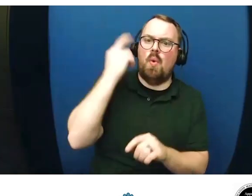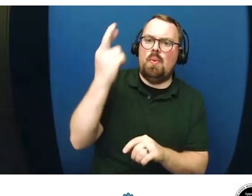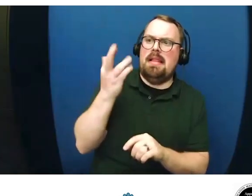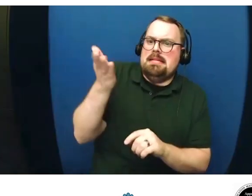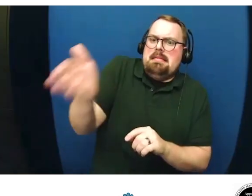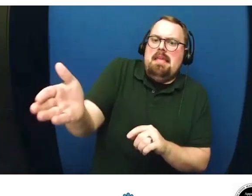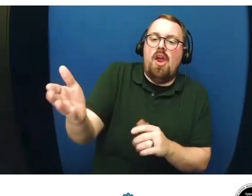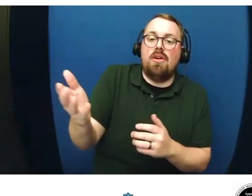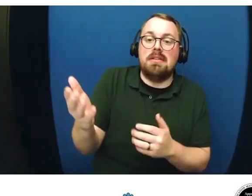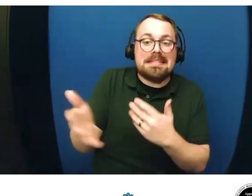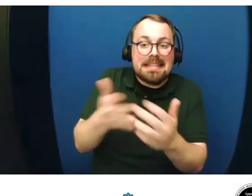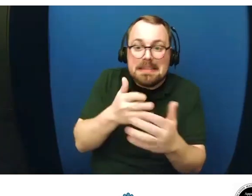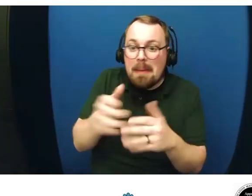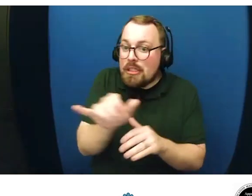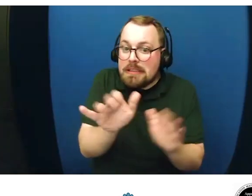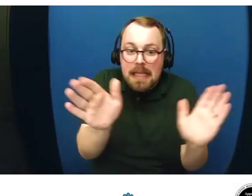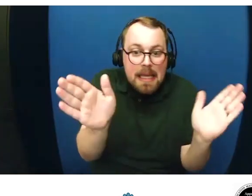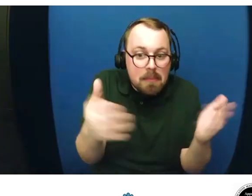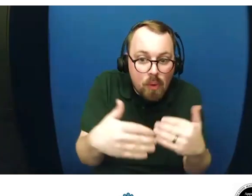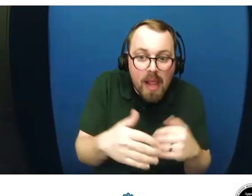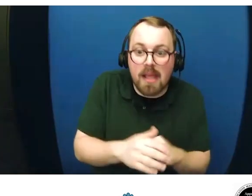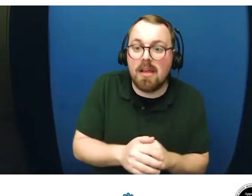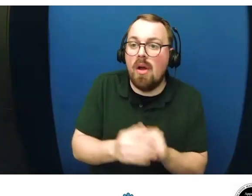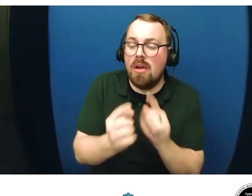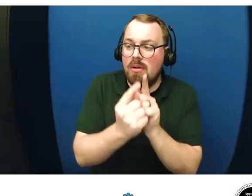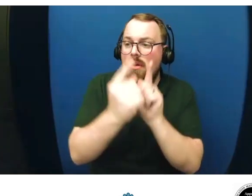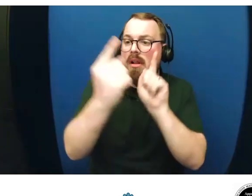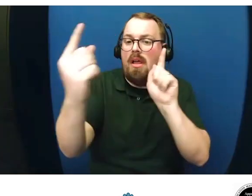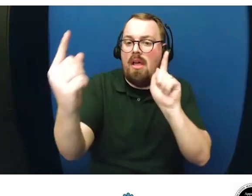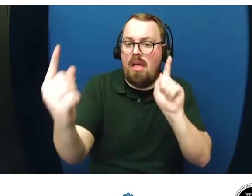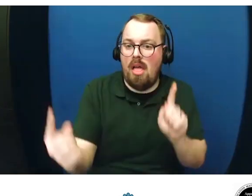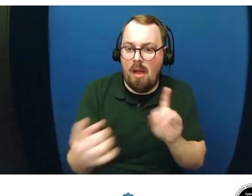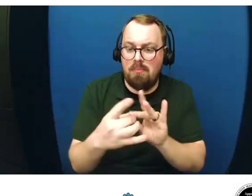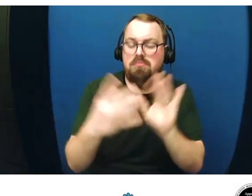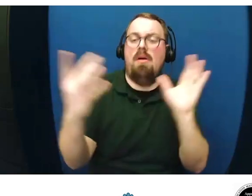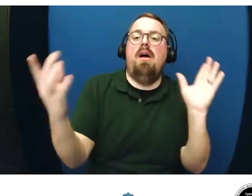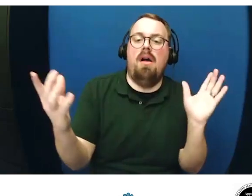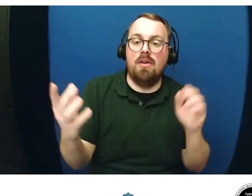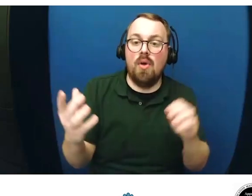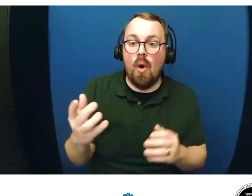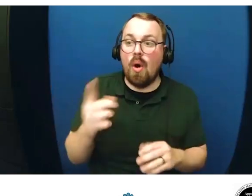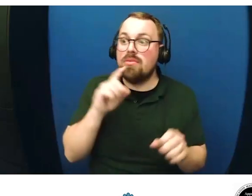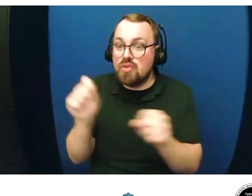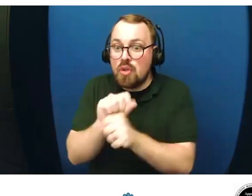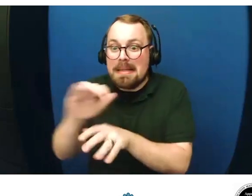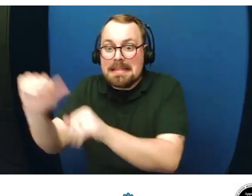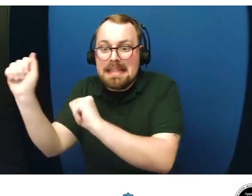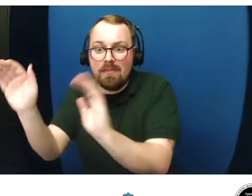Whether you're in the same room, and you just lose contact, or you're "gone-gone",